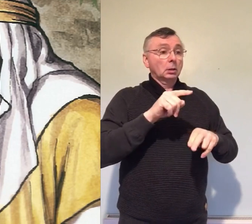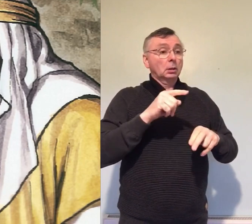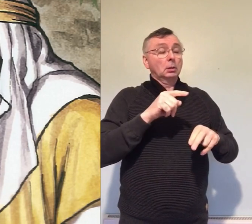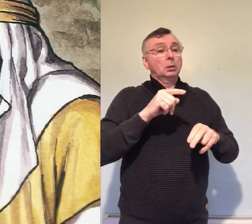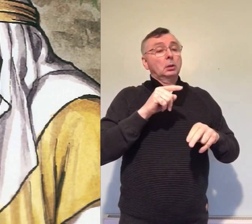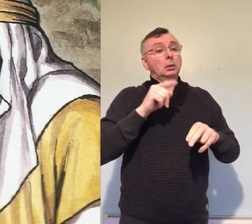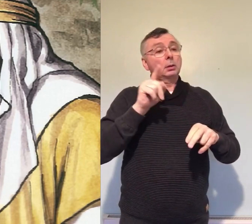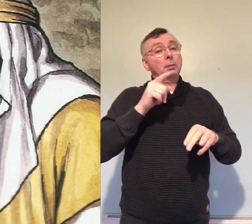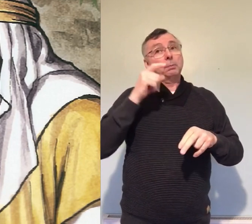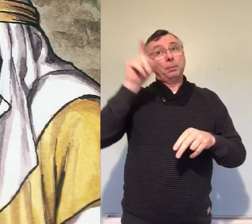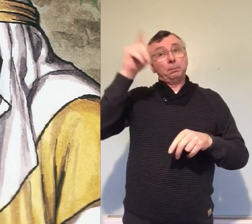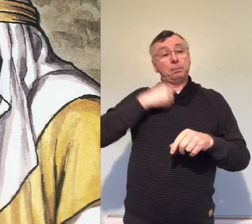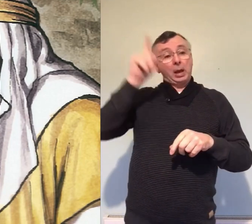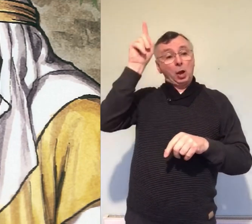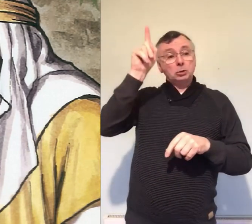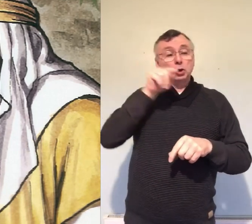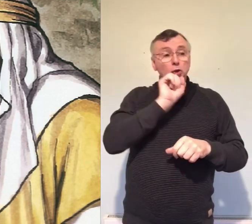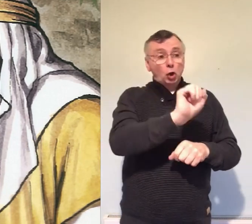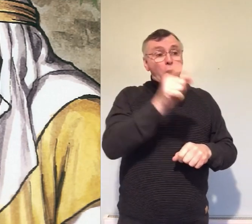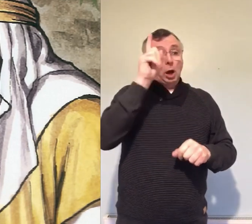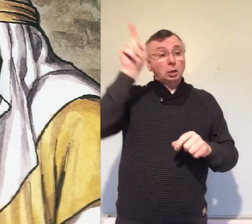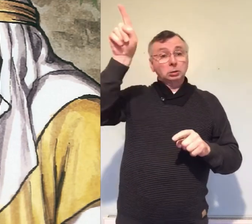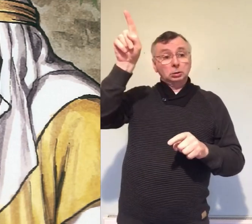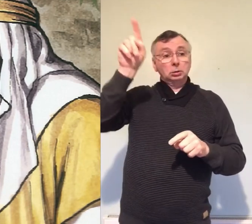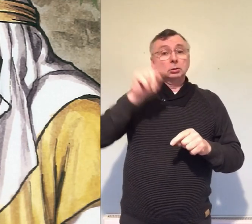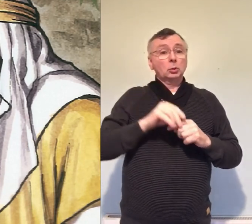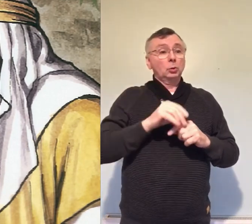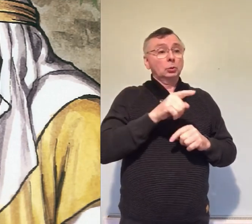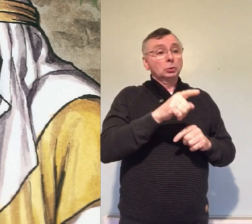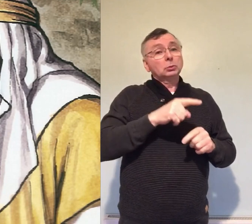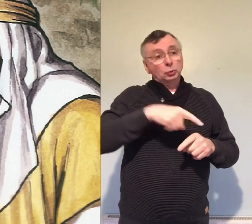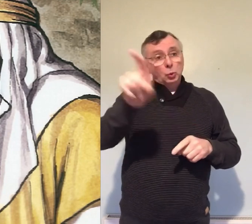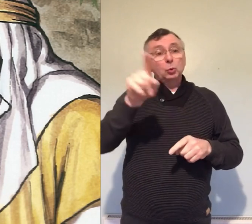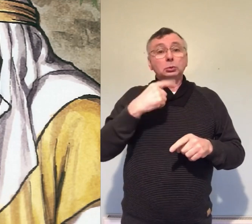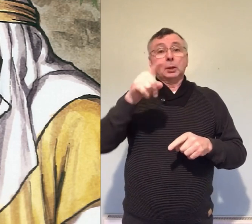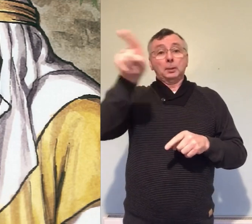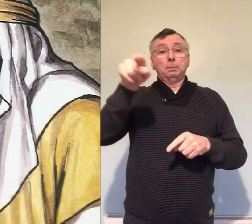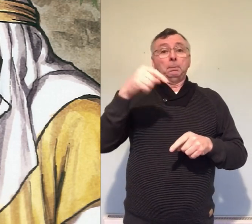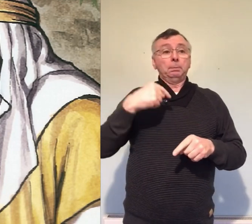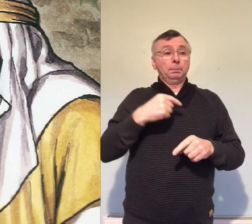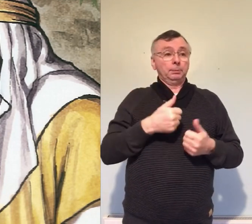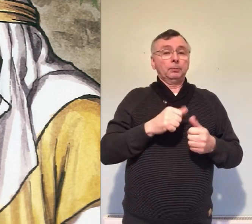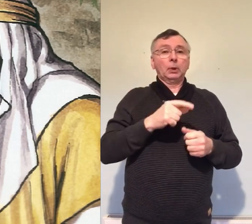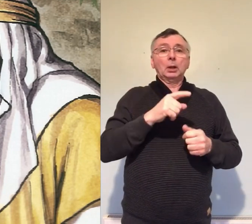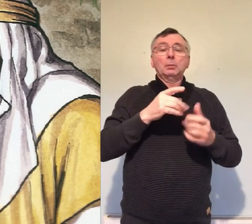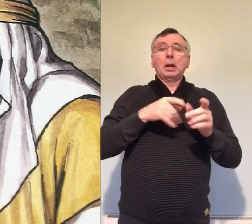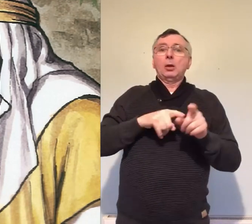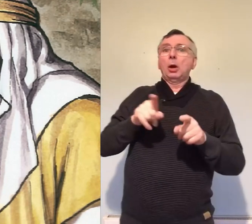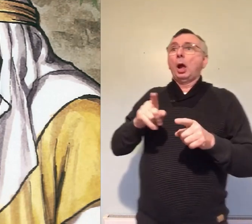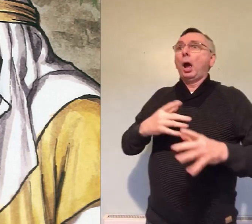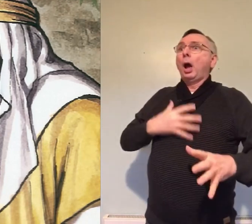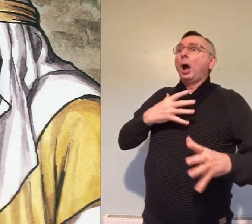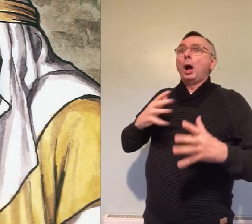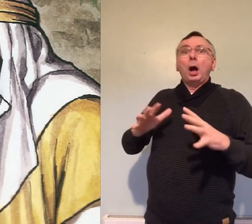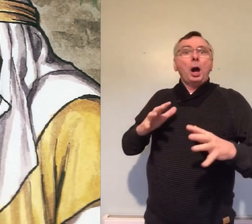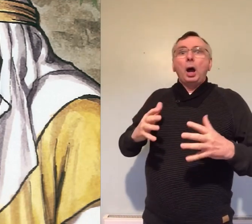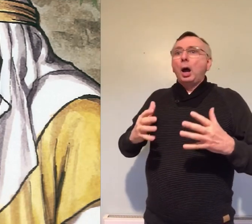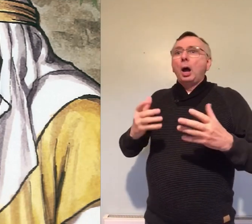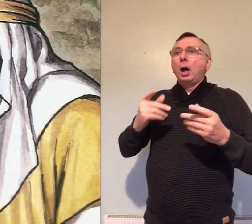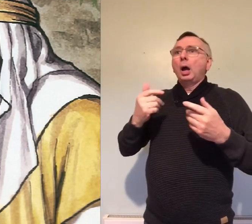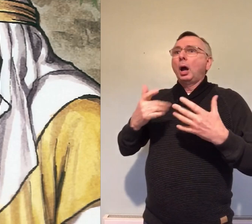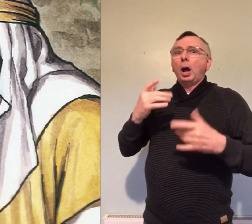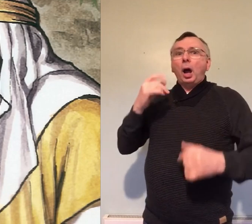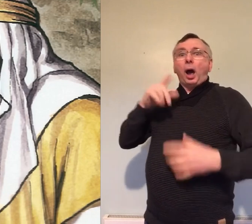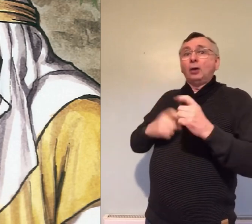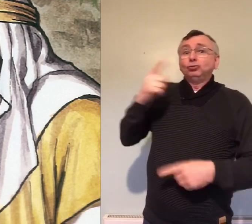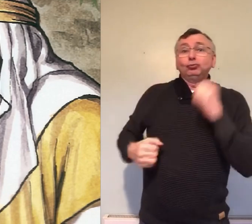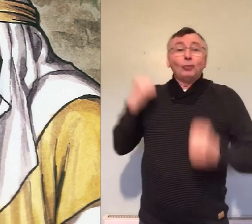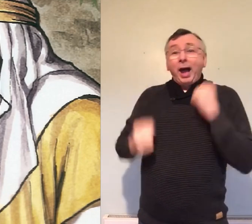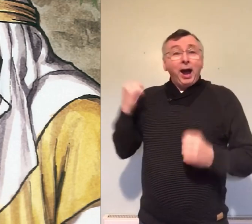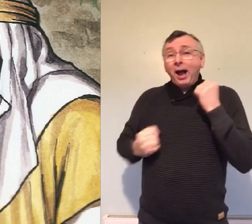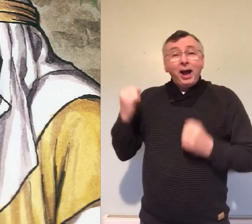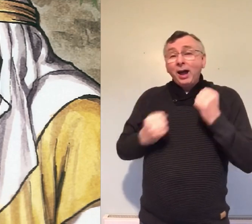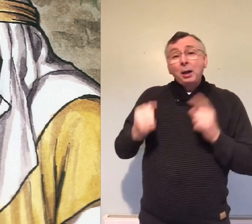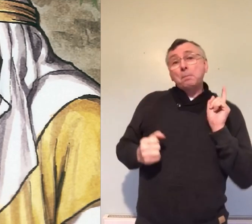go and tell them this and so Mary Magdalene ran off excitedly to the disciples with the